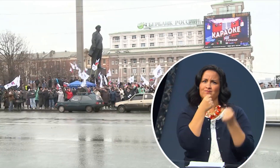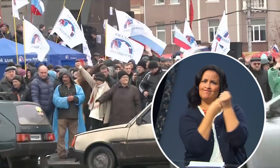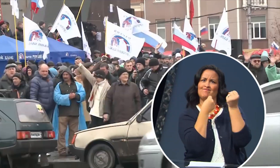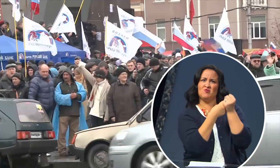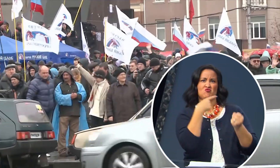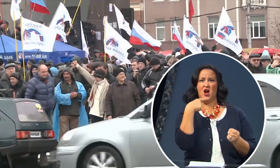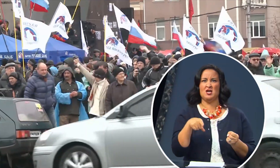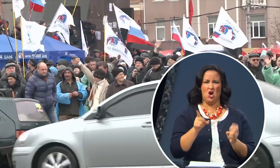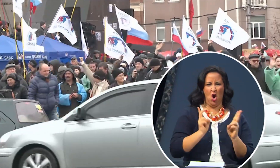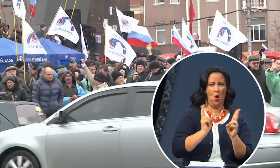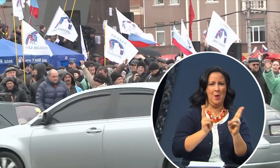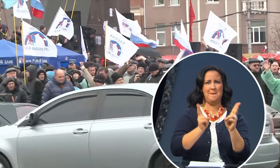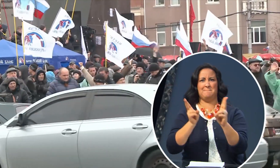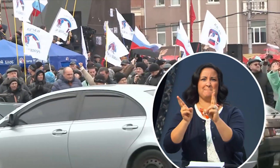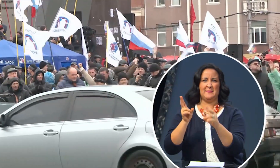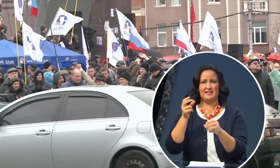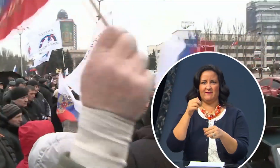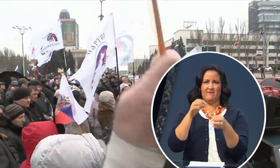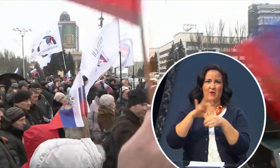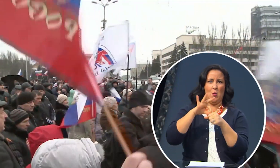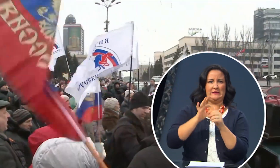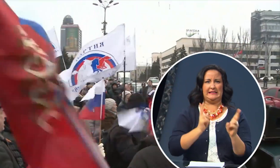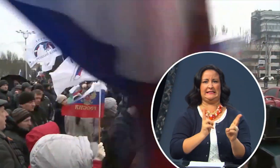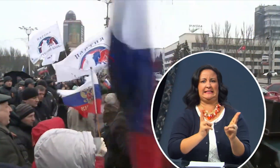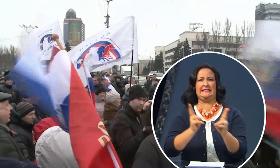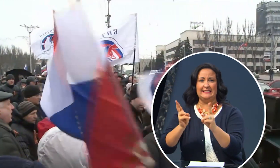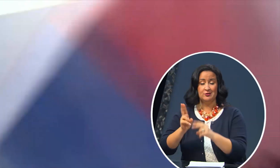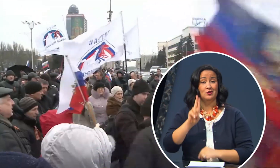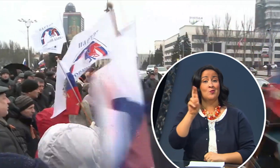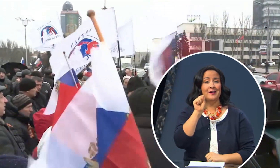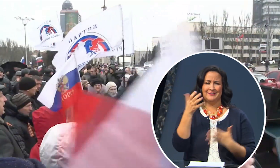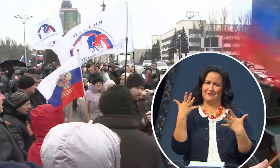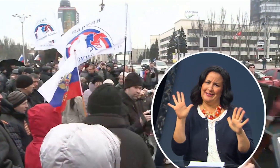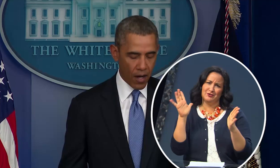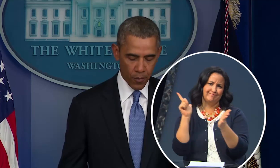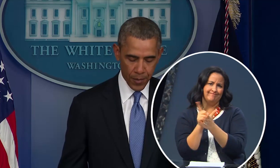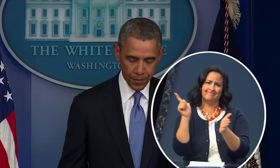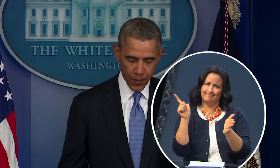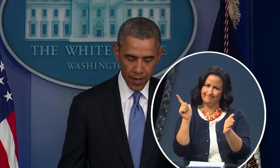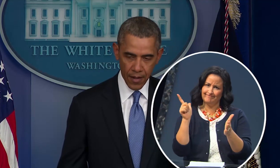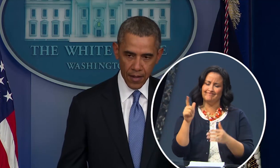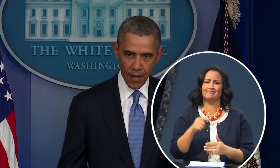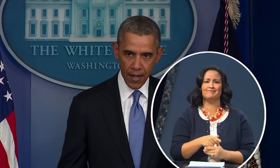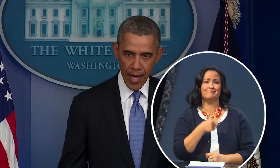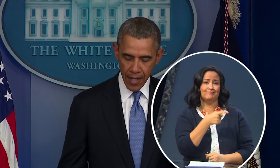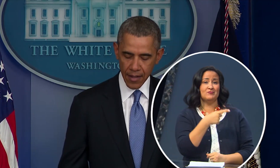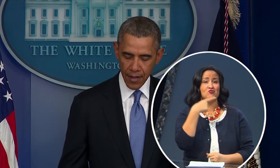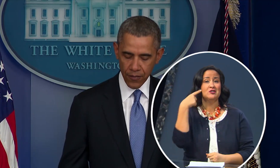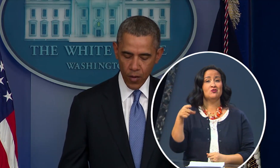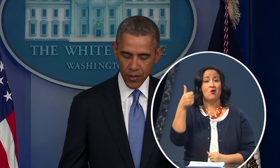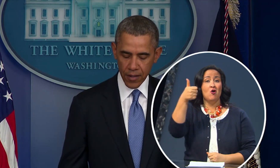SET UP BY PRO-RUSSIAN AUTHORITIES IN CRIMEA. THE U-S HAS IMPOSED SANCTIONS ON RUSSIA AND